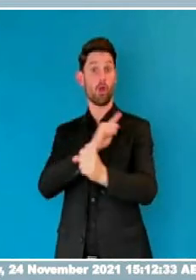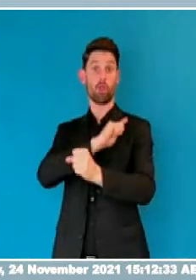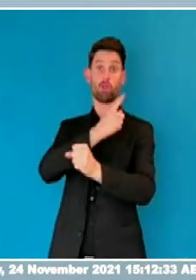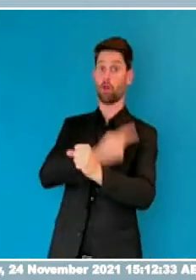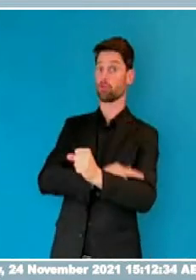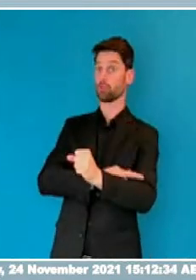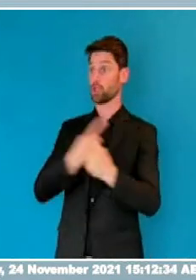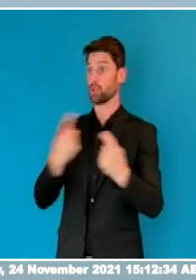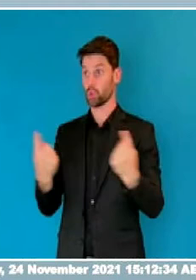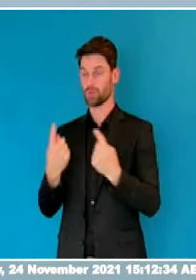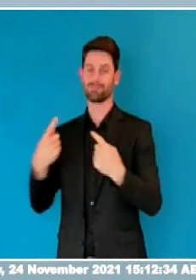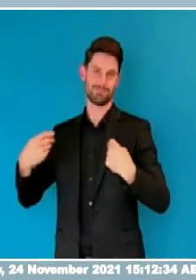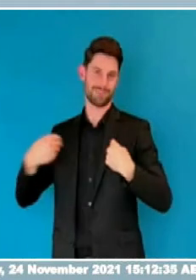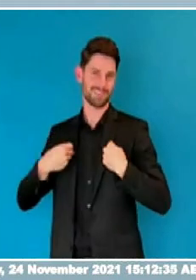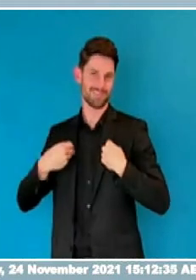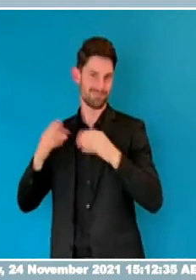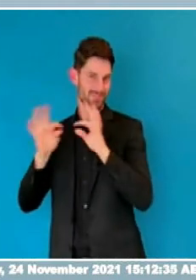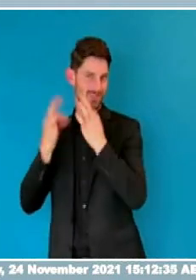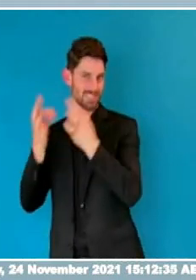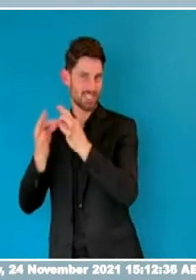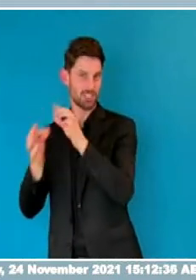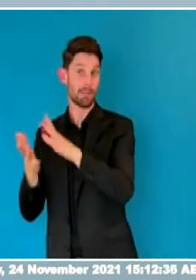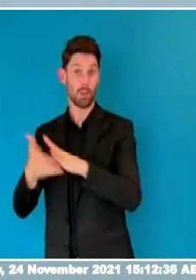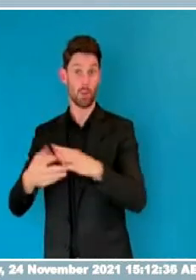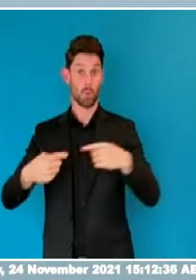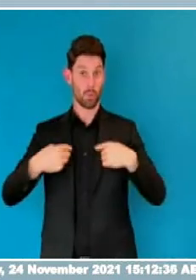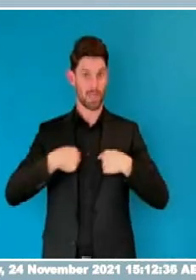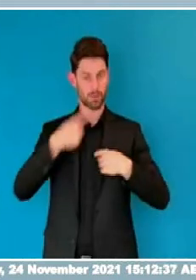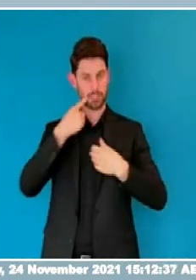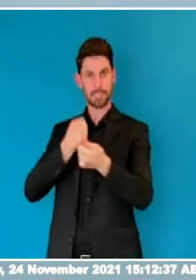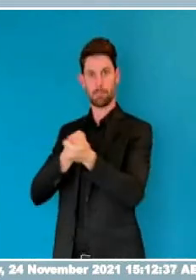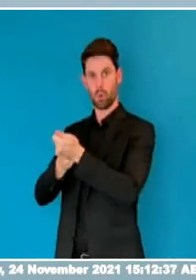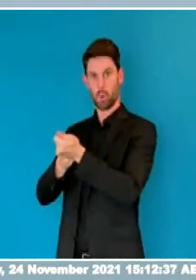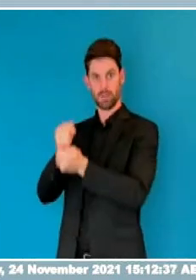So Comcare will support the employer, the Department or agency or one of the